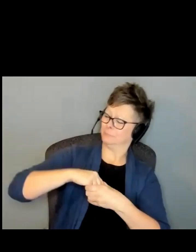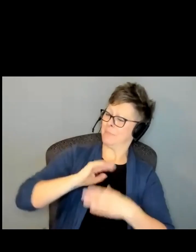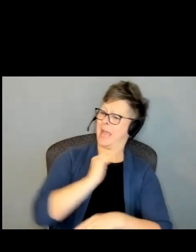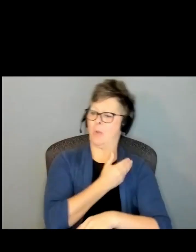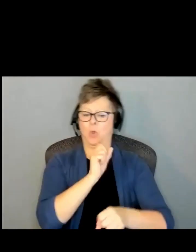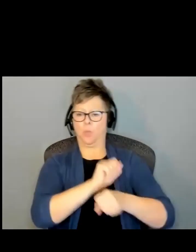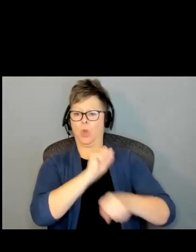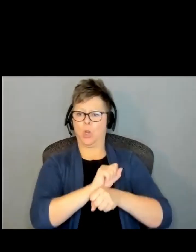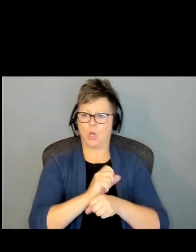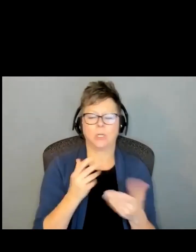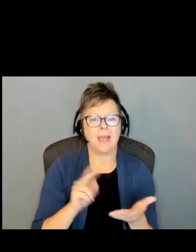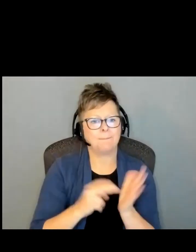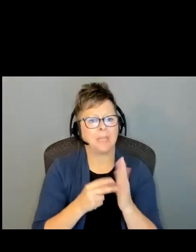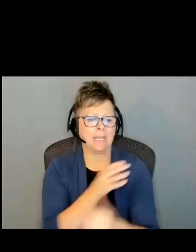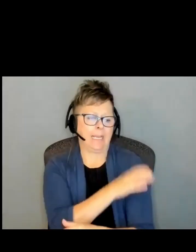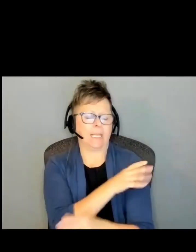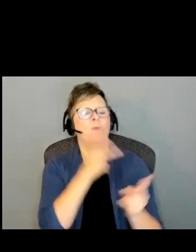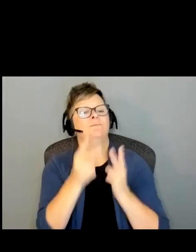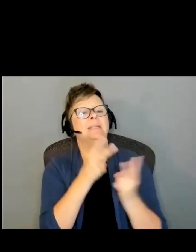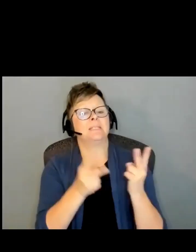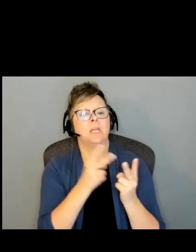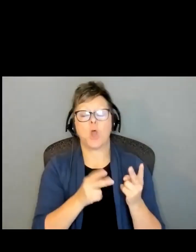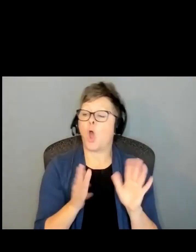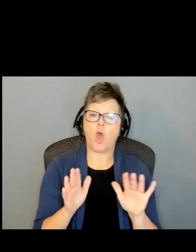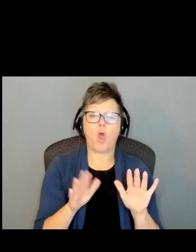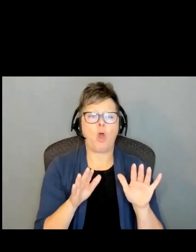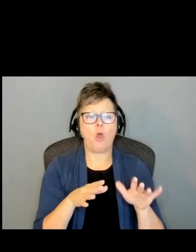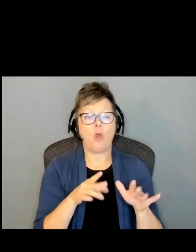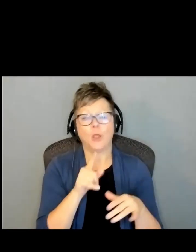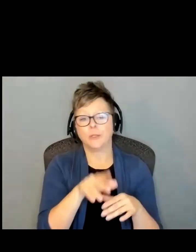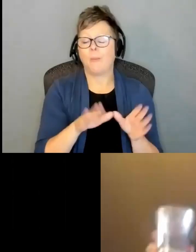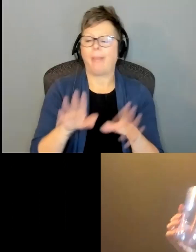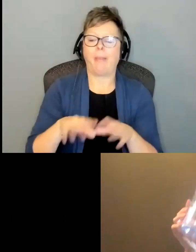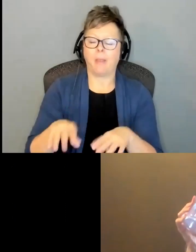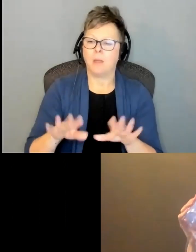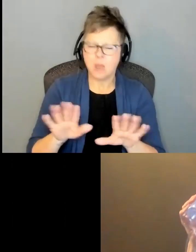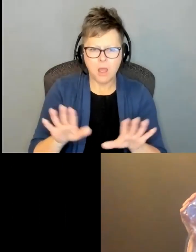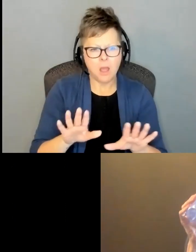visit, those elements are actually built into the understanding.